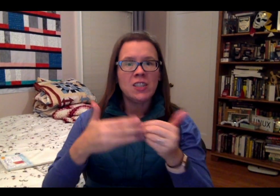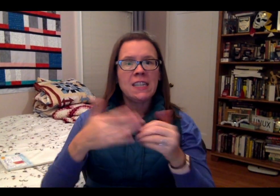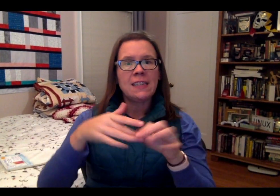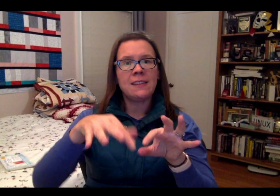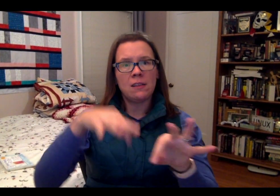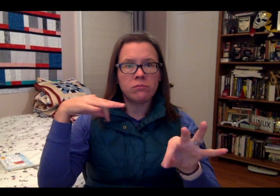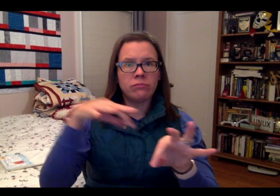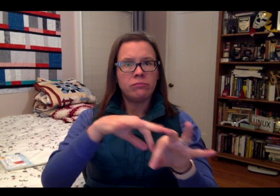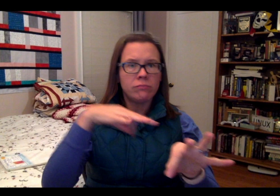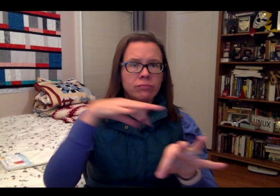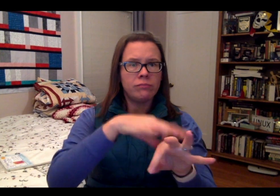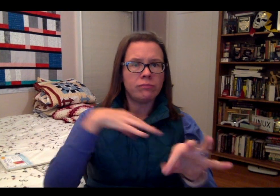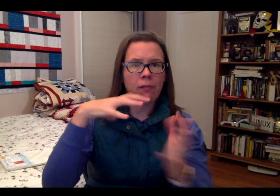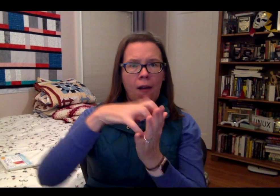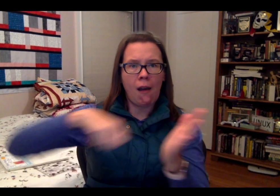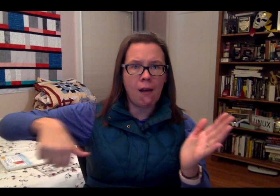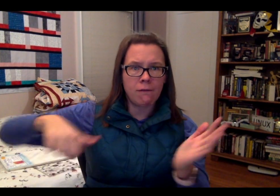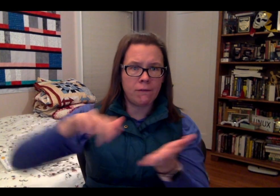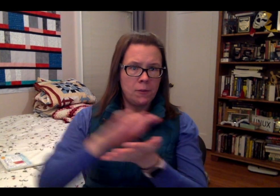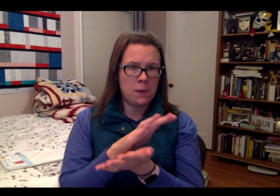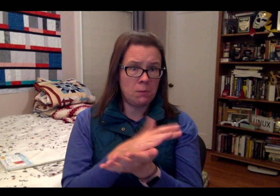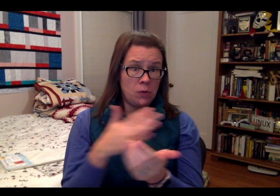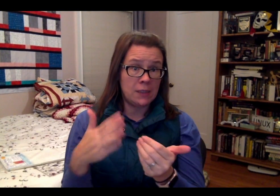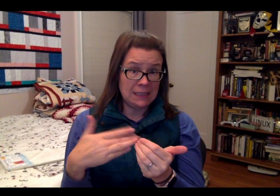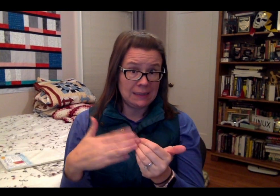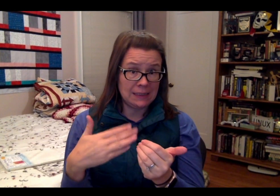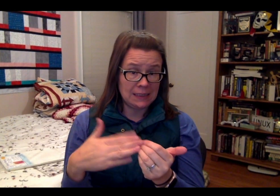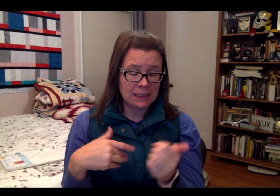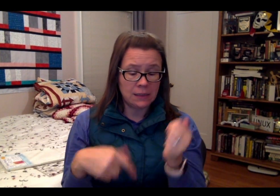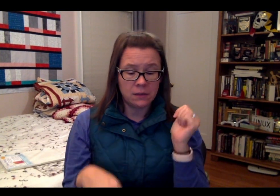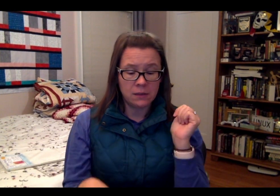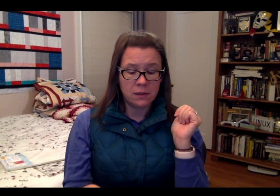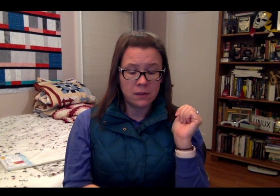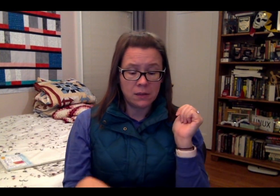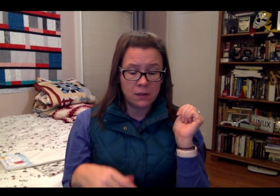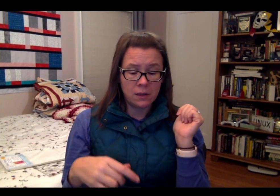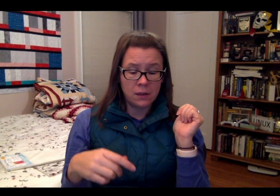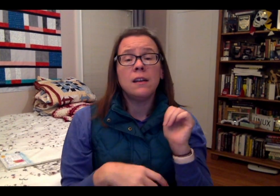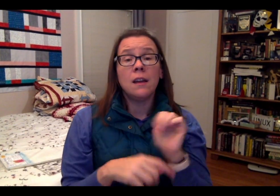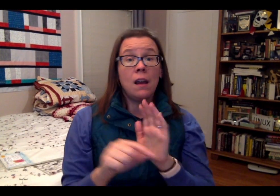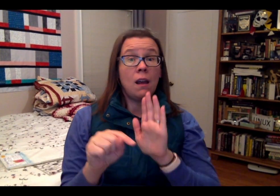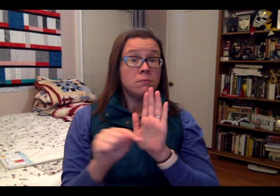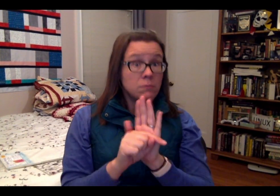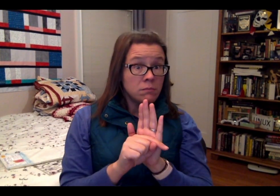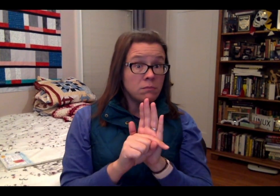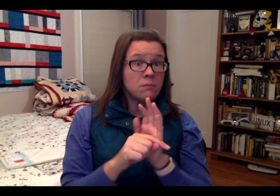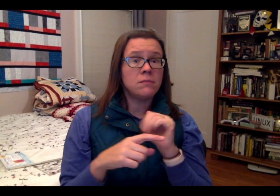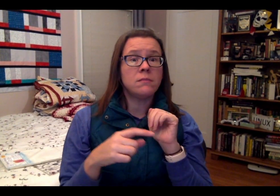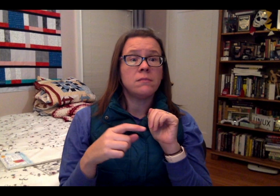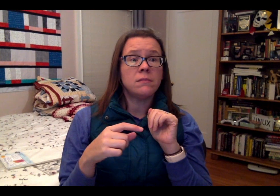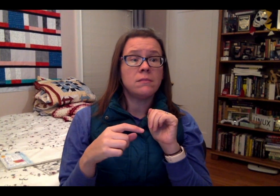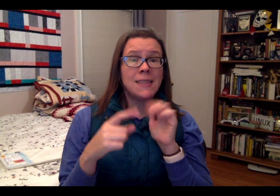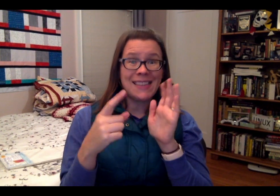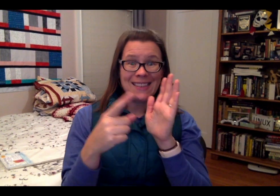Um and then once you've sewn the fabric onto it, it's fairly easy to remove the paper.